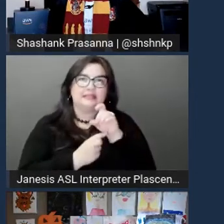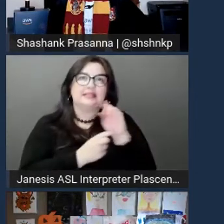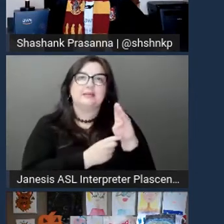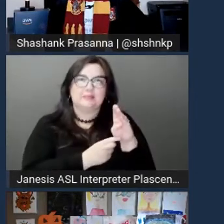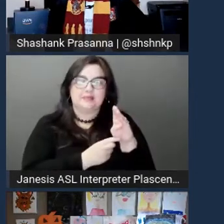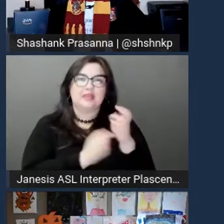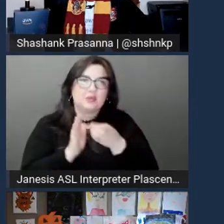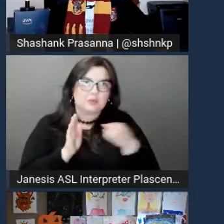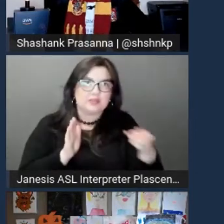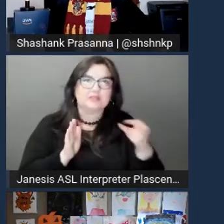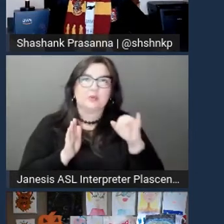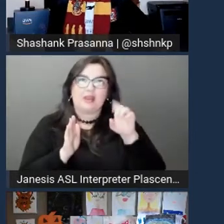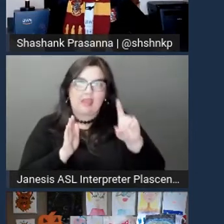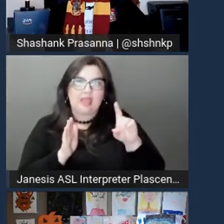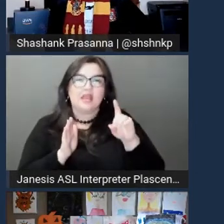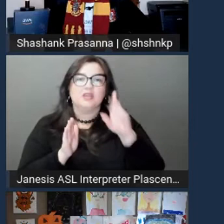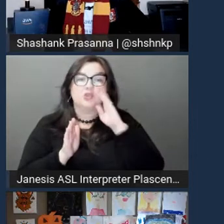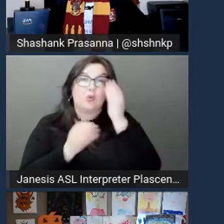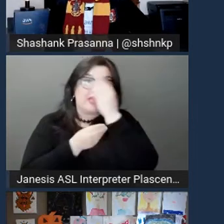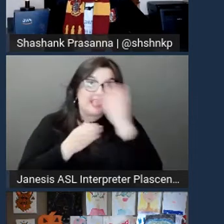if you have more than one RDS Custom instance.